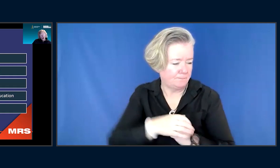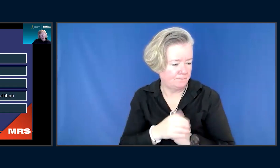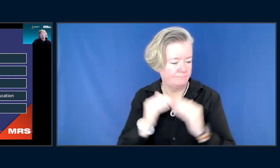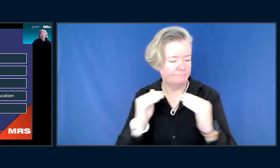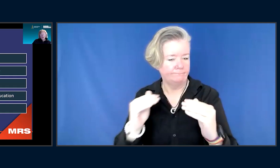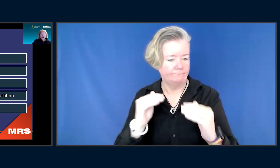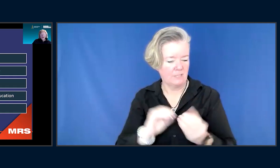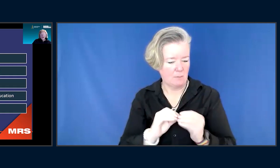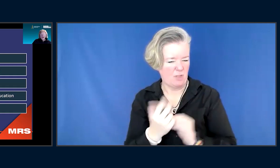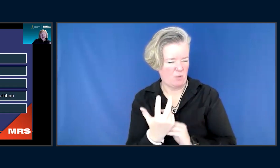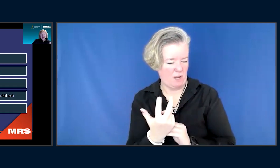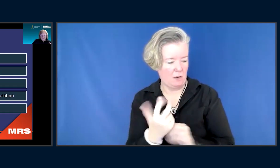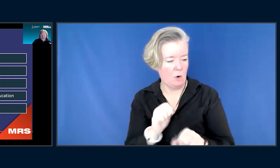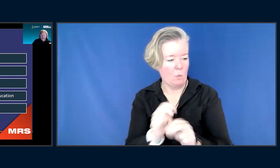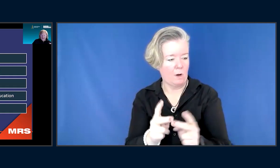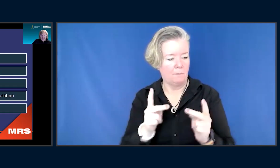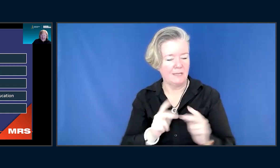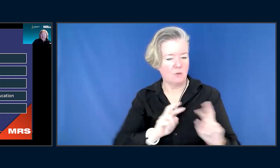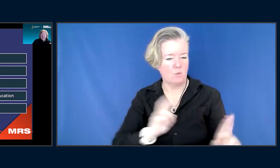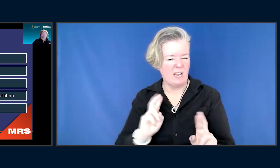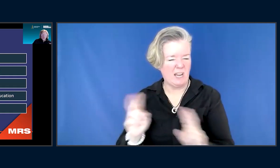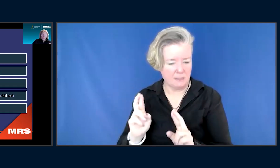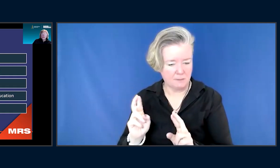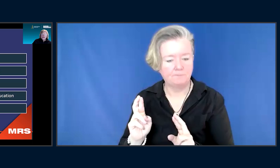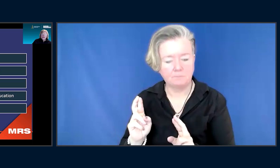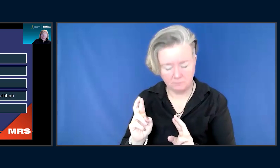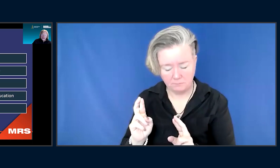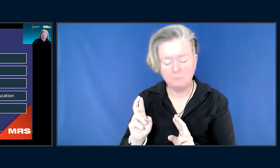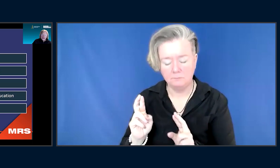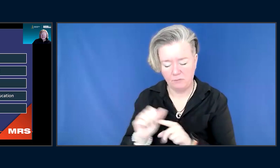Workplace readiness is all about learning and gaining